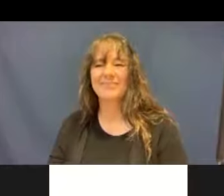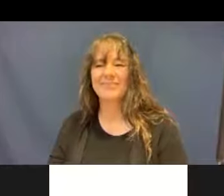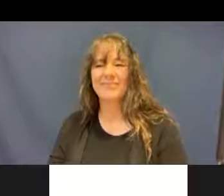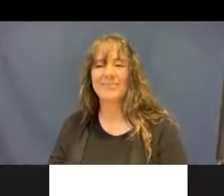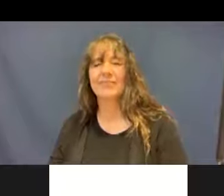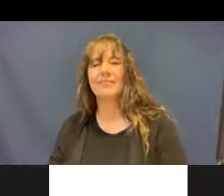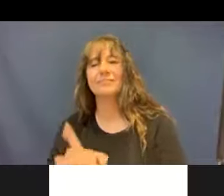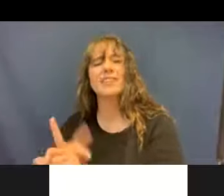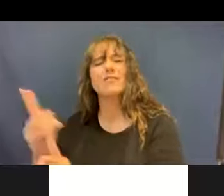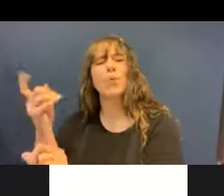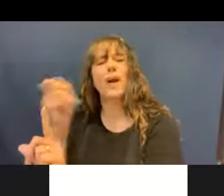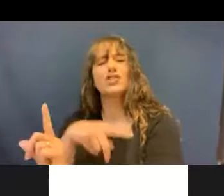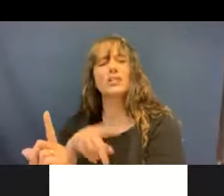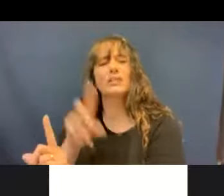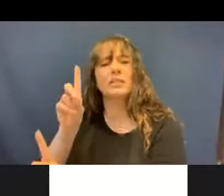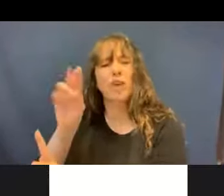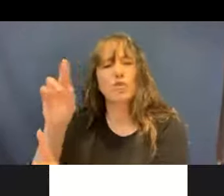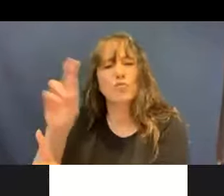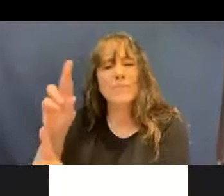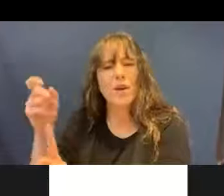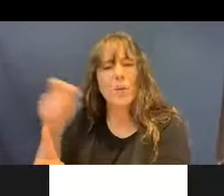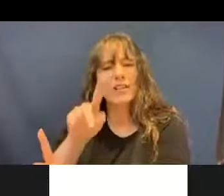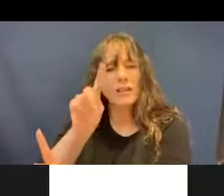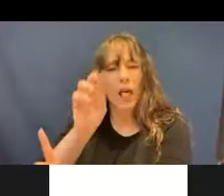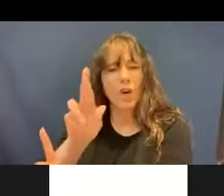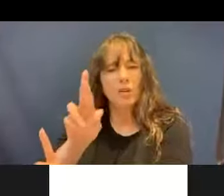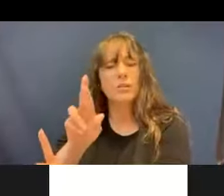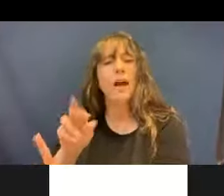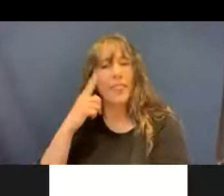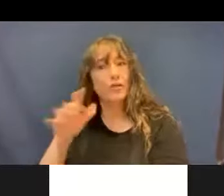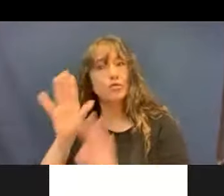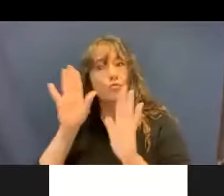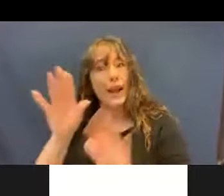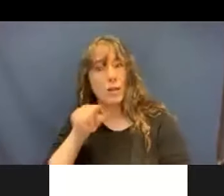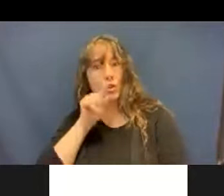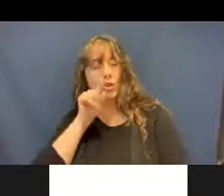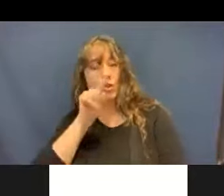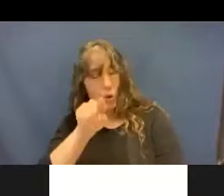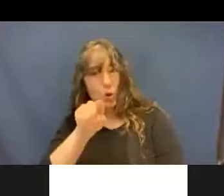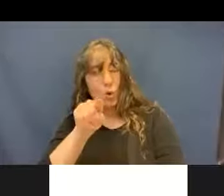a question for Tyler. I think it's great that you were able to pick who you wanted. At the